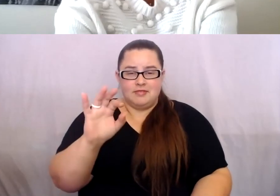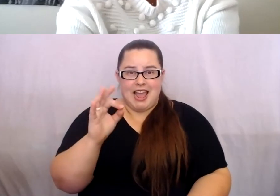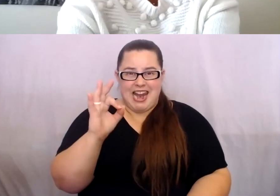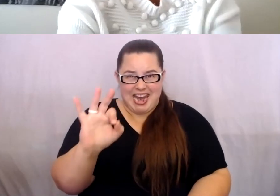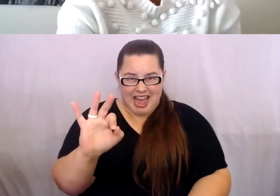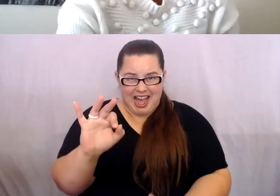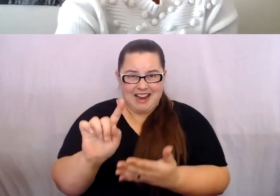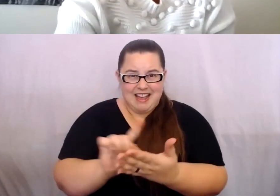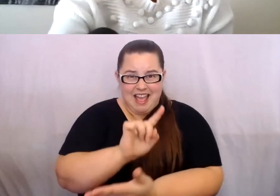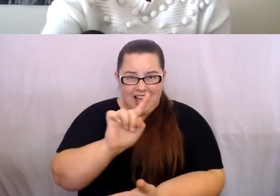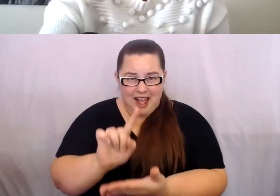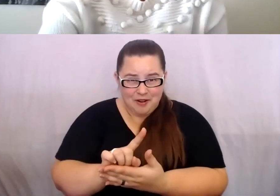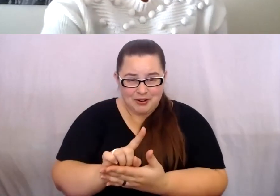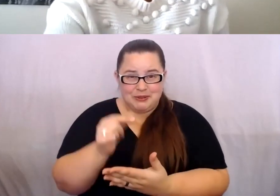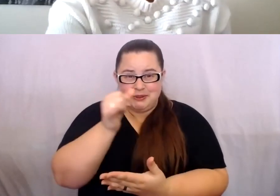Give us some ideas suggestions for Rebecca.